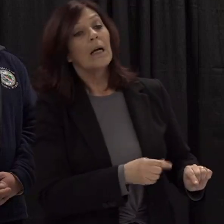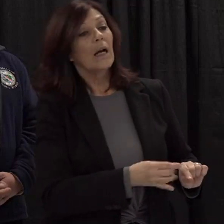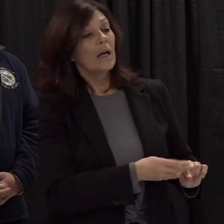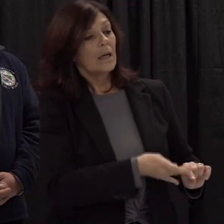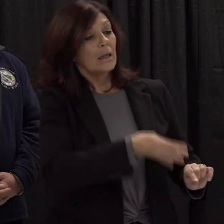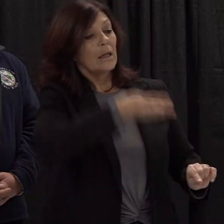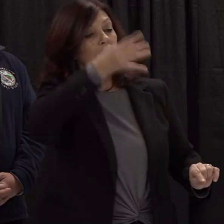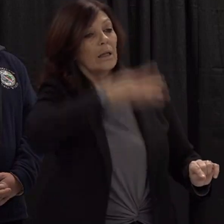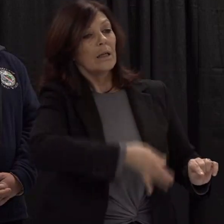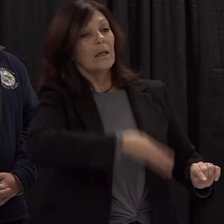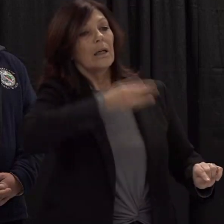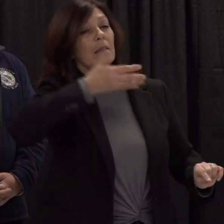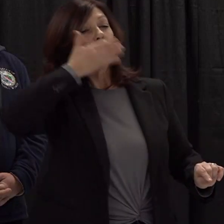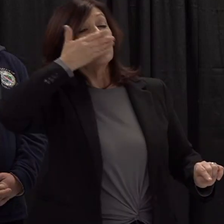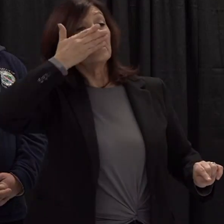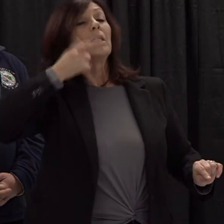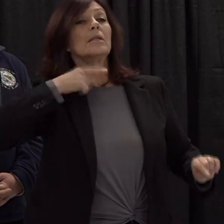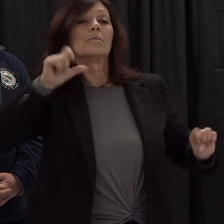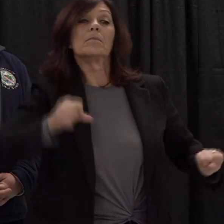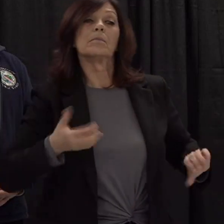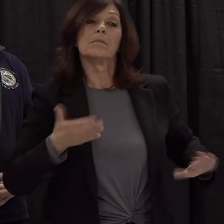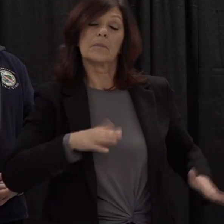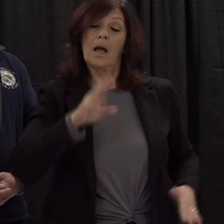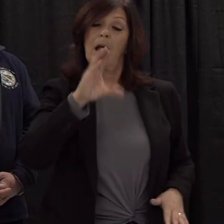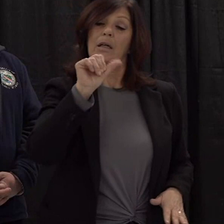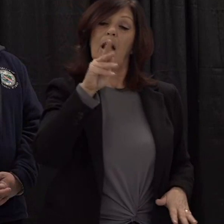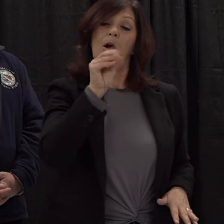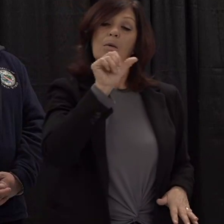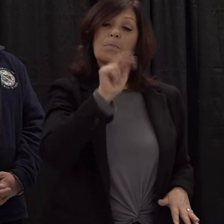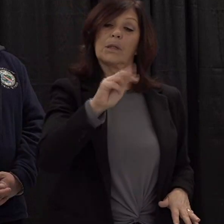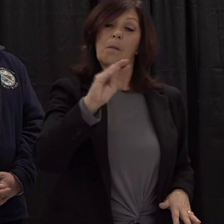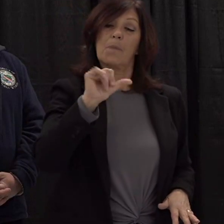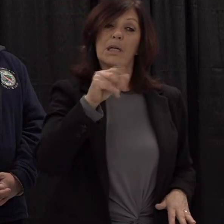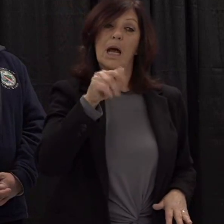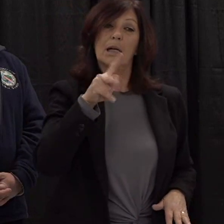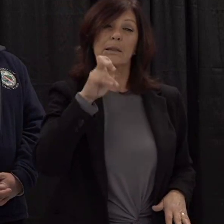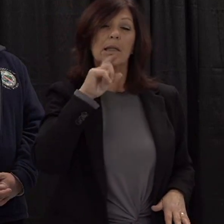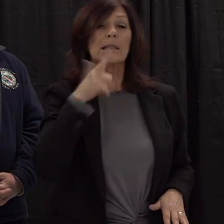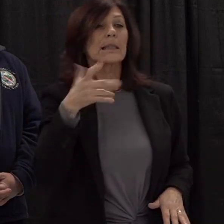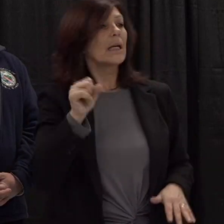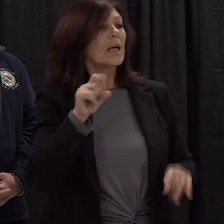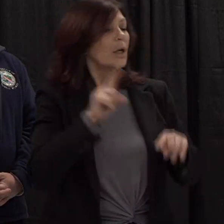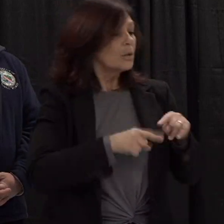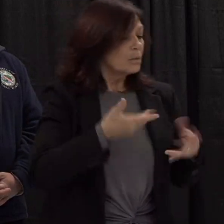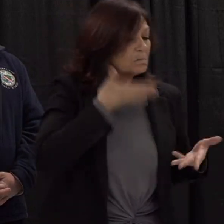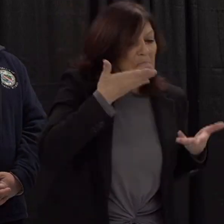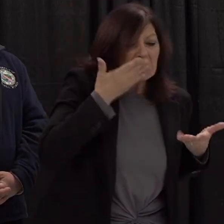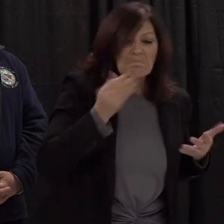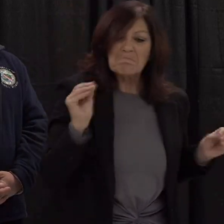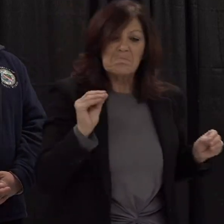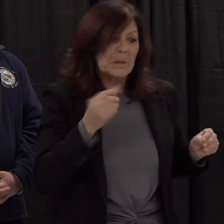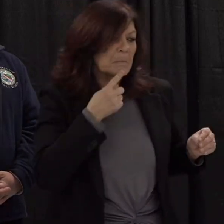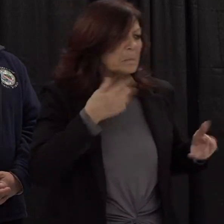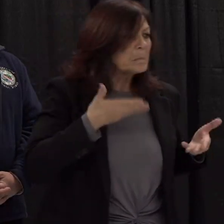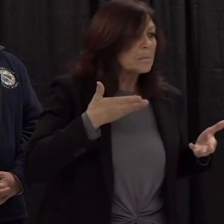exhaust contain carbon monoxide. Carbon monoxide is a gas that is tasteless, it's odorless and it's deadly.